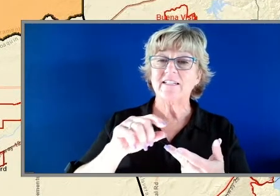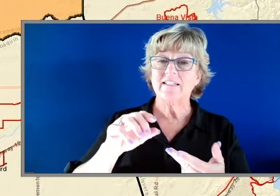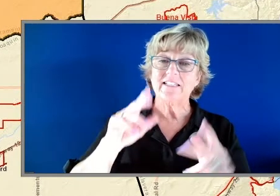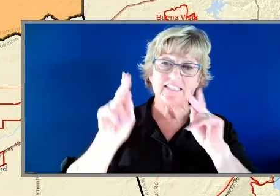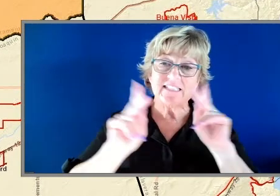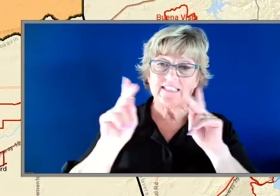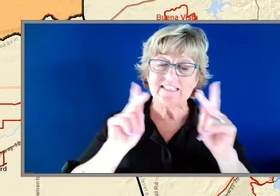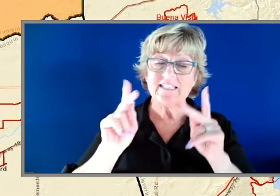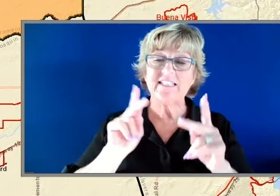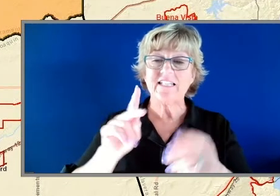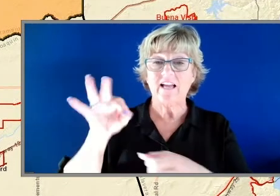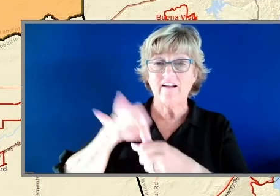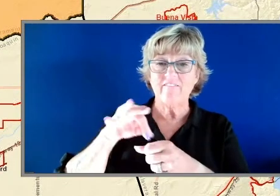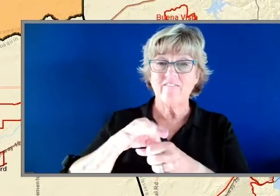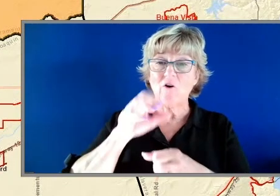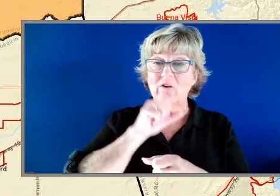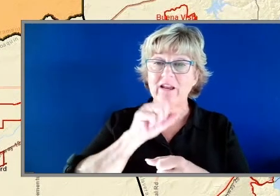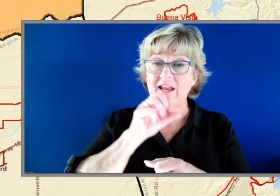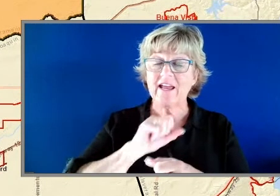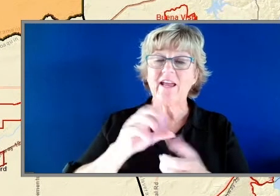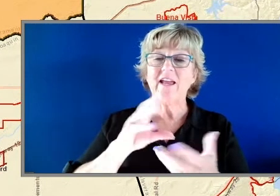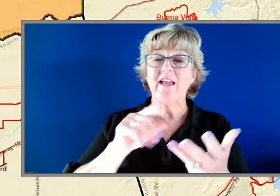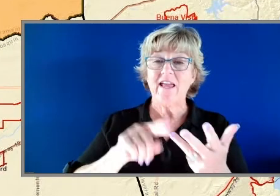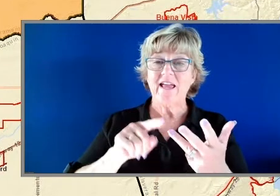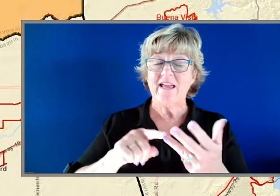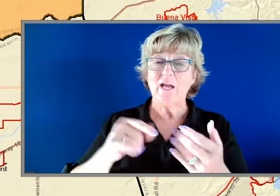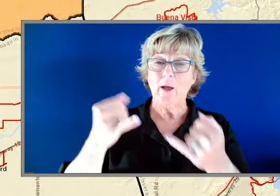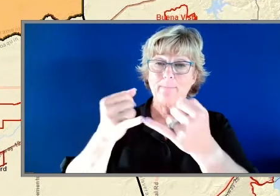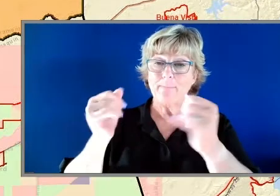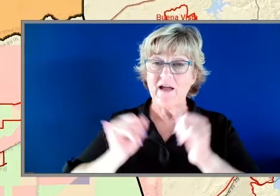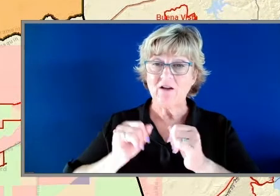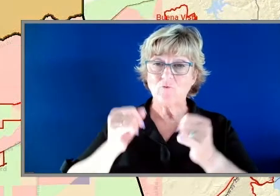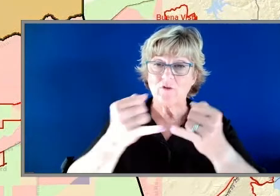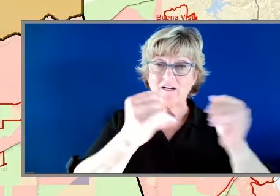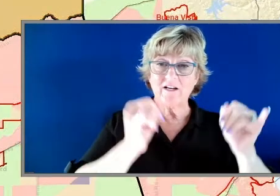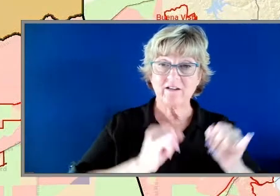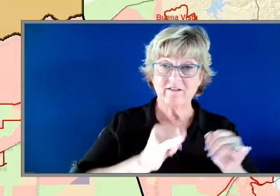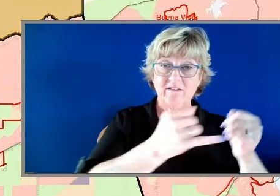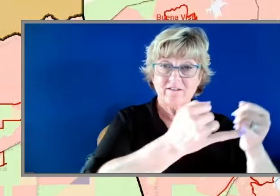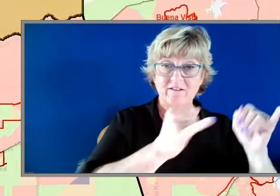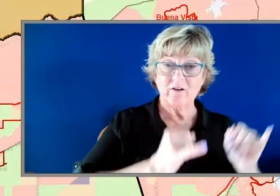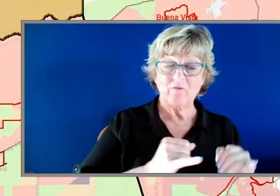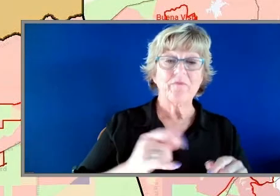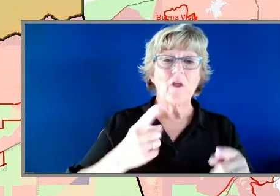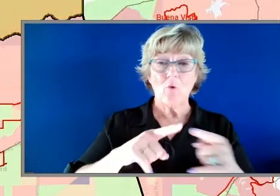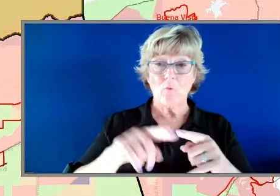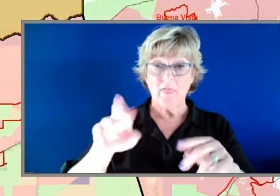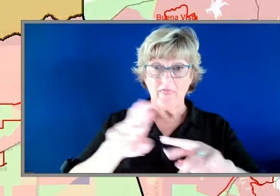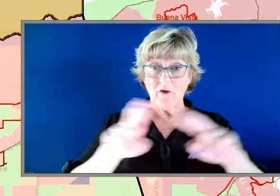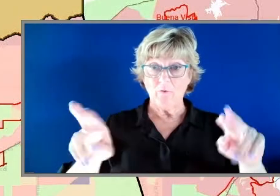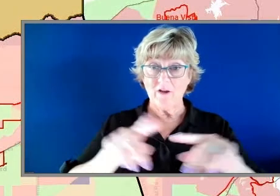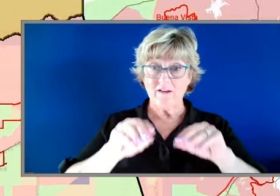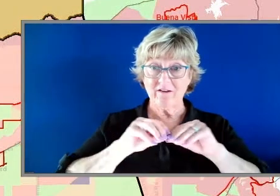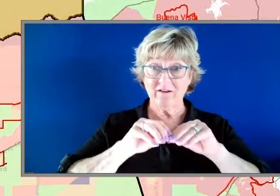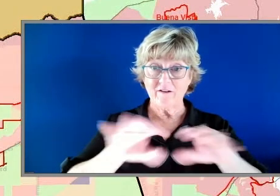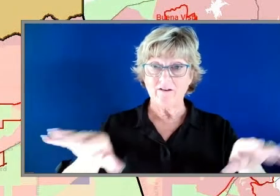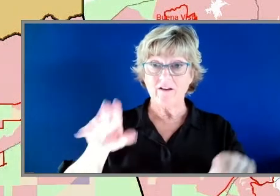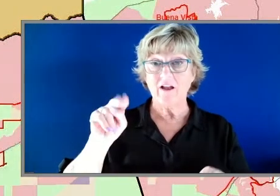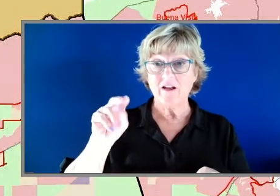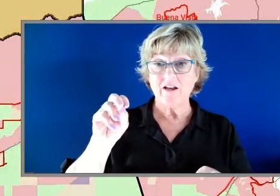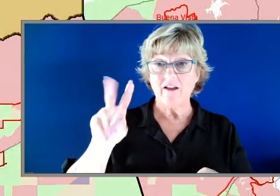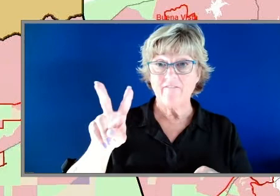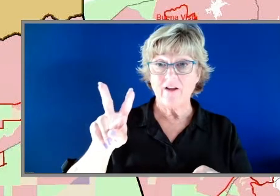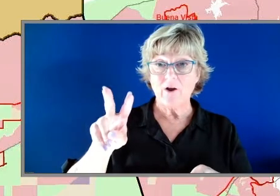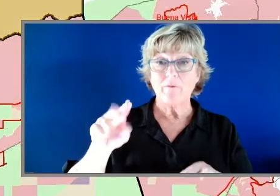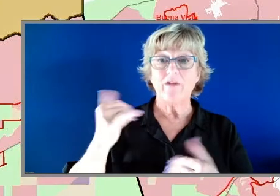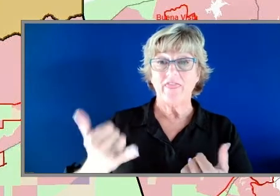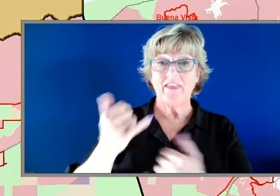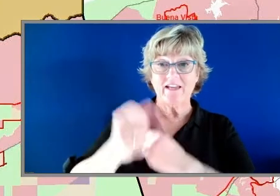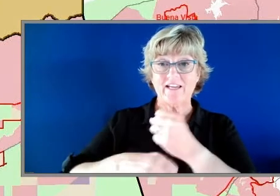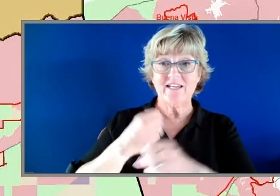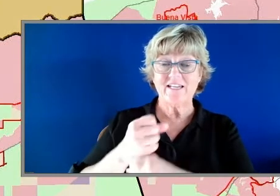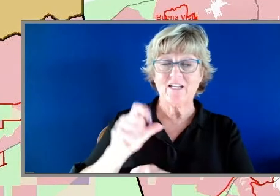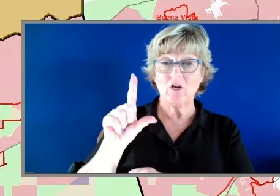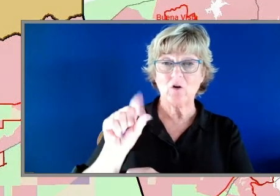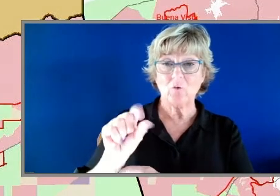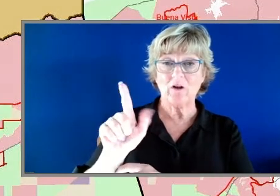Studio: citizen voting age in various Council and service plan boundaries, once the redistricting draft maps are